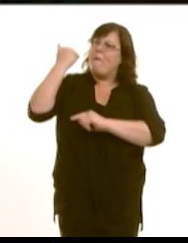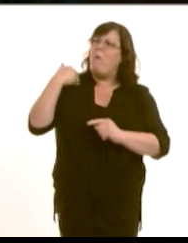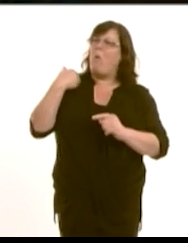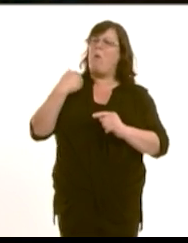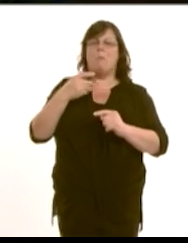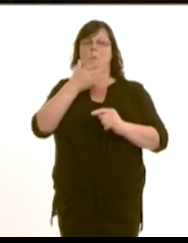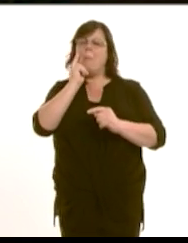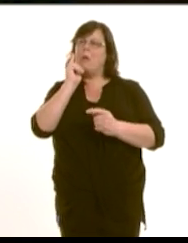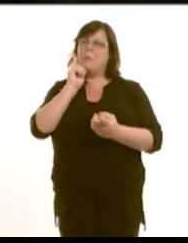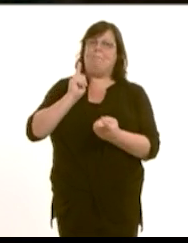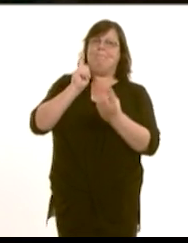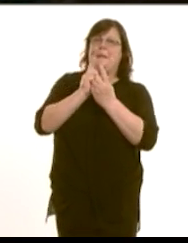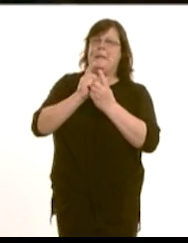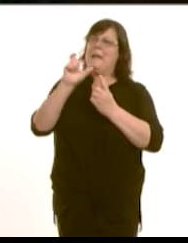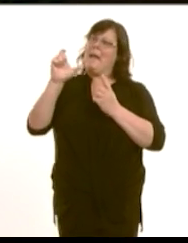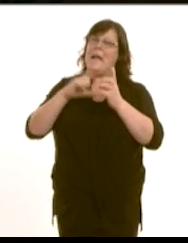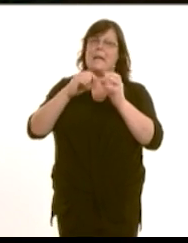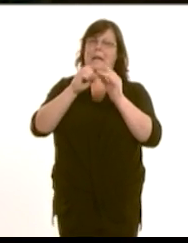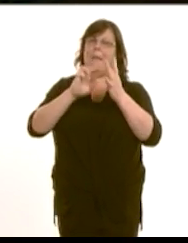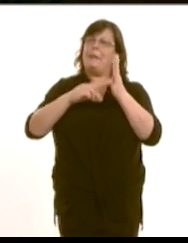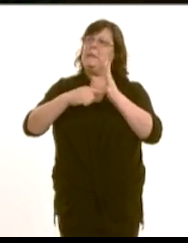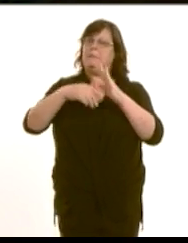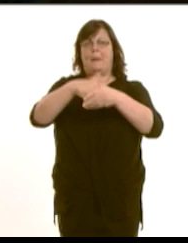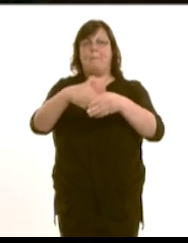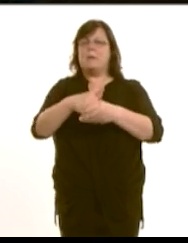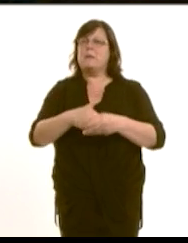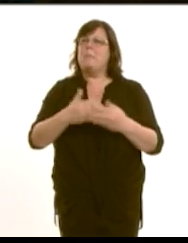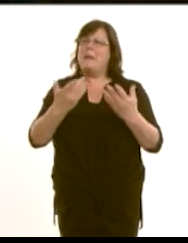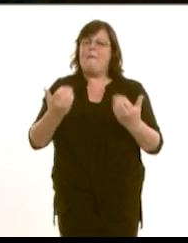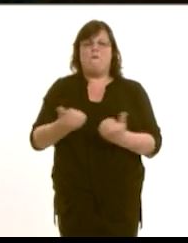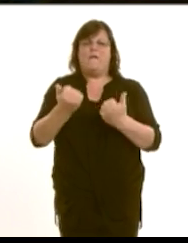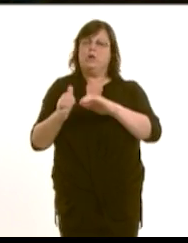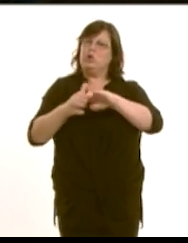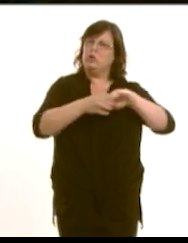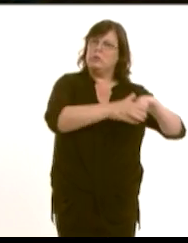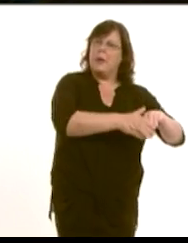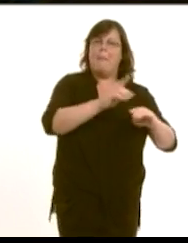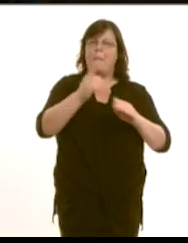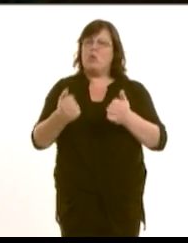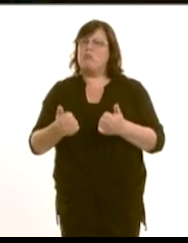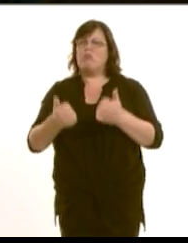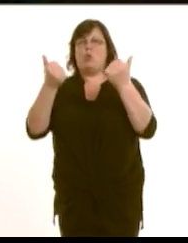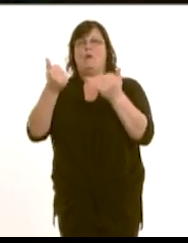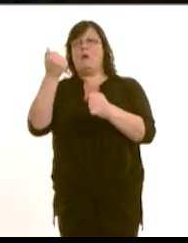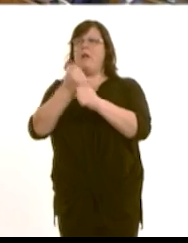into disuse. There may be other methods but, really, listening to peopleís views is key to good governmental decision-making.